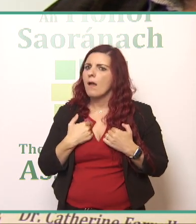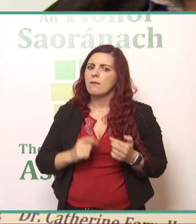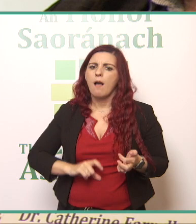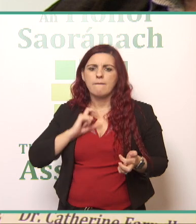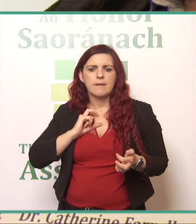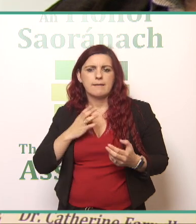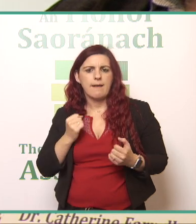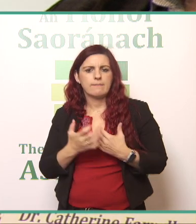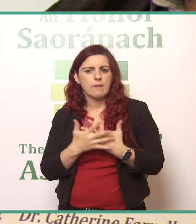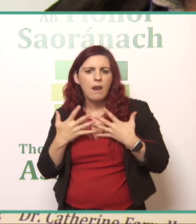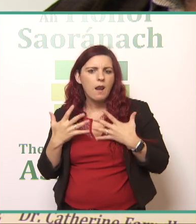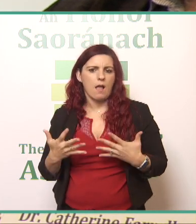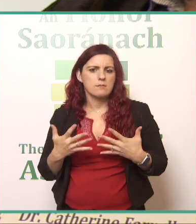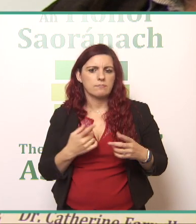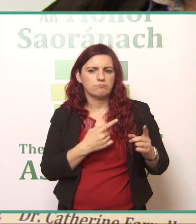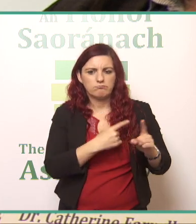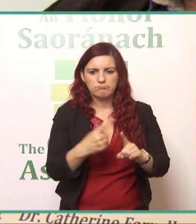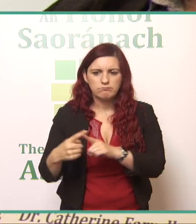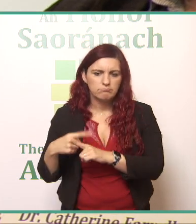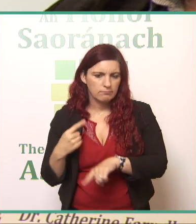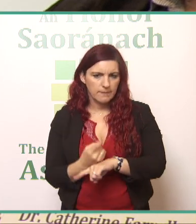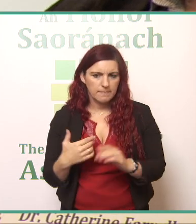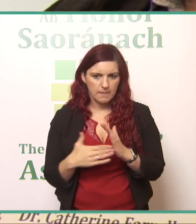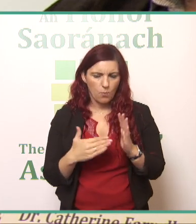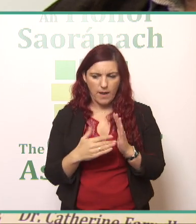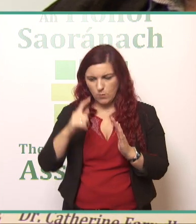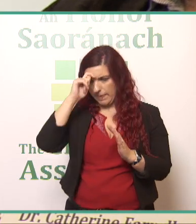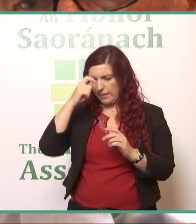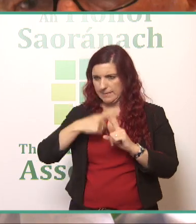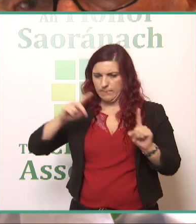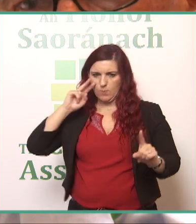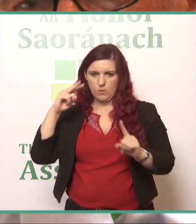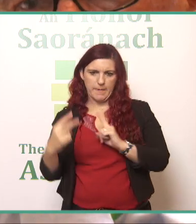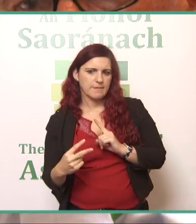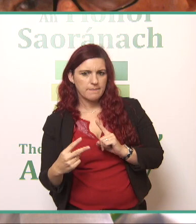are lots of opportunities there we have to think outside the box but that's Live question right now